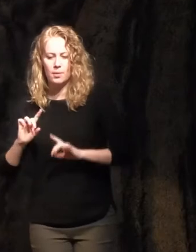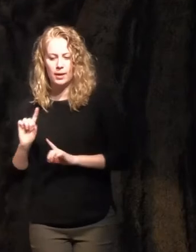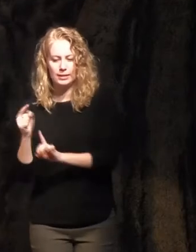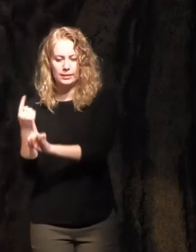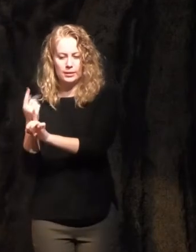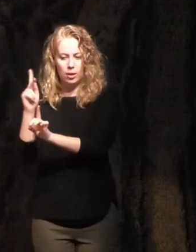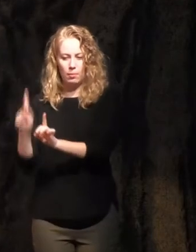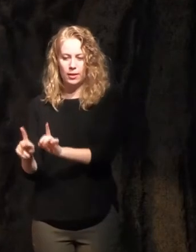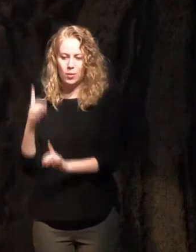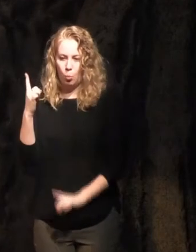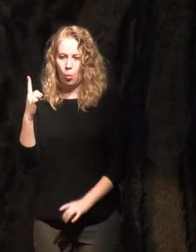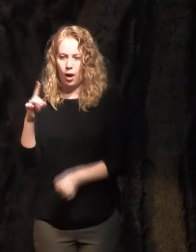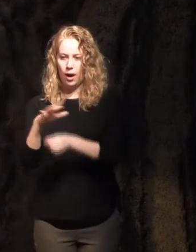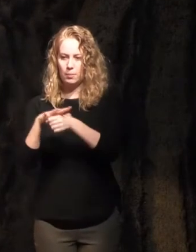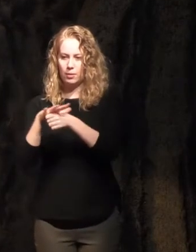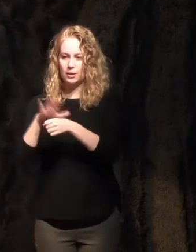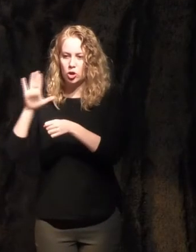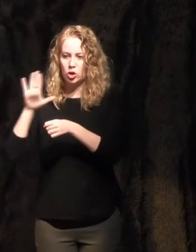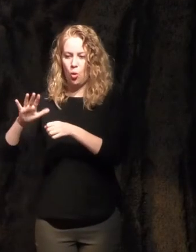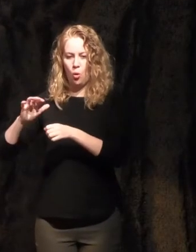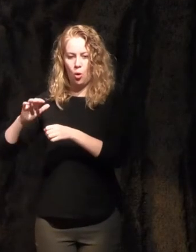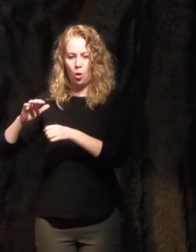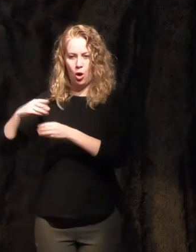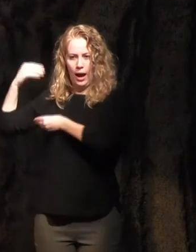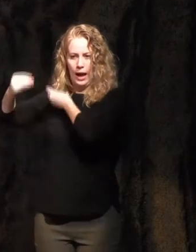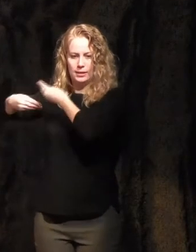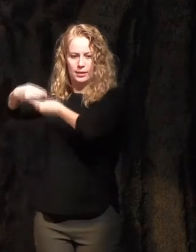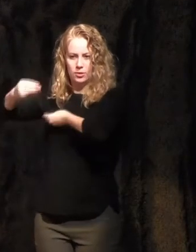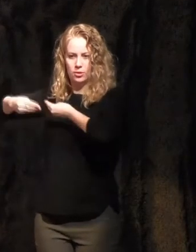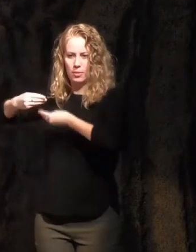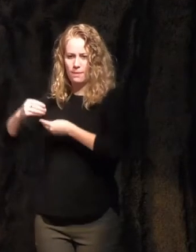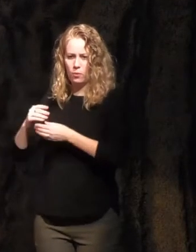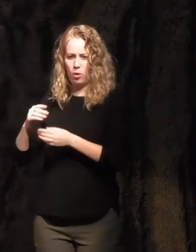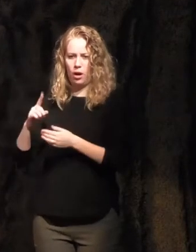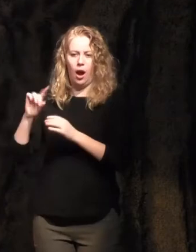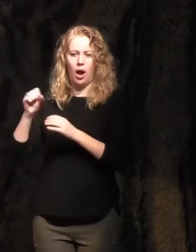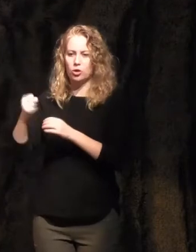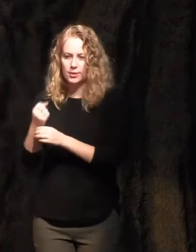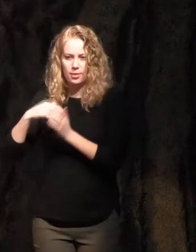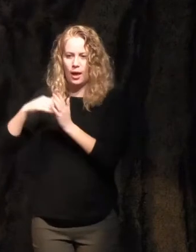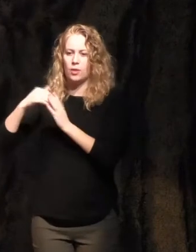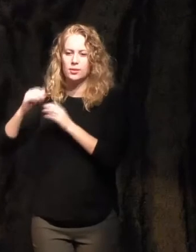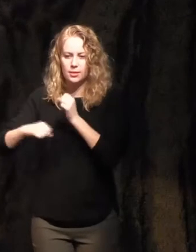one spot that your ancestors have been for hundreds or thousands of years and I tried to explain to him